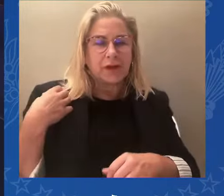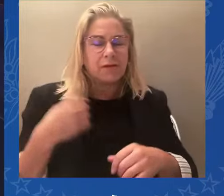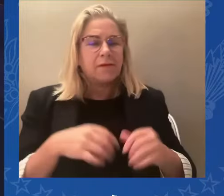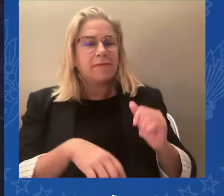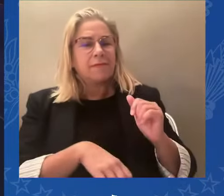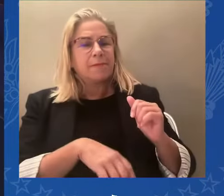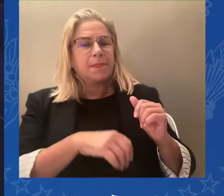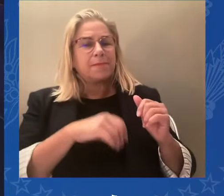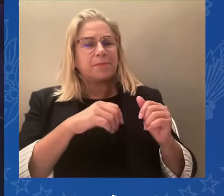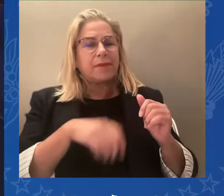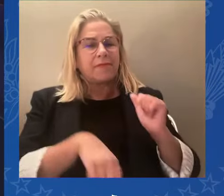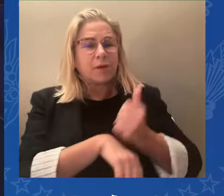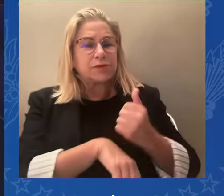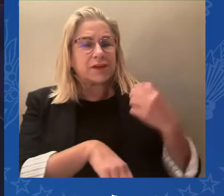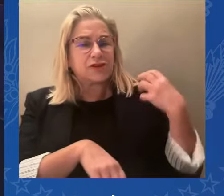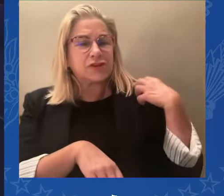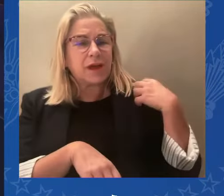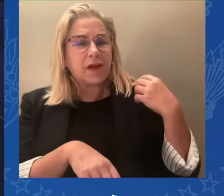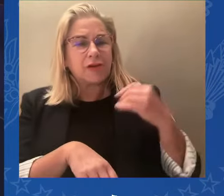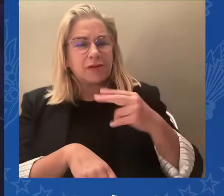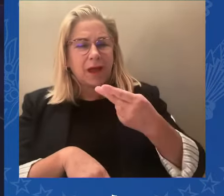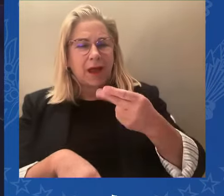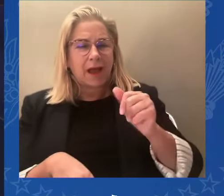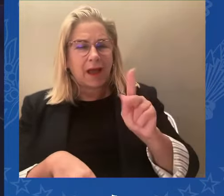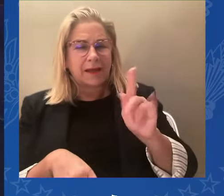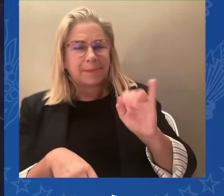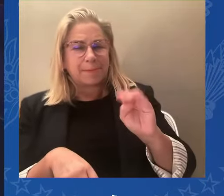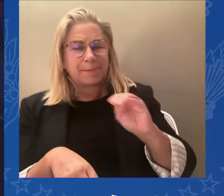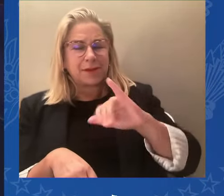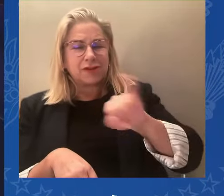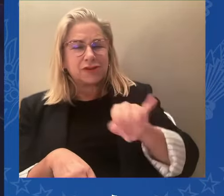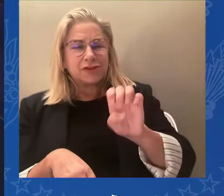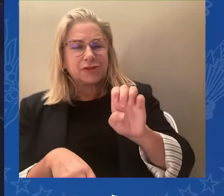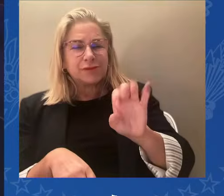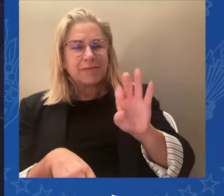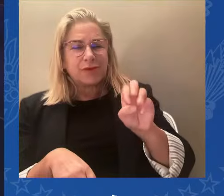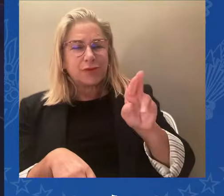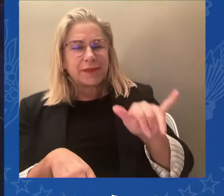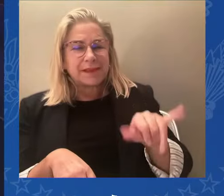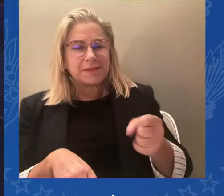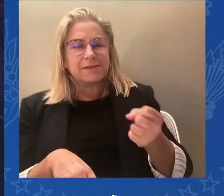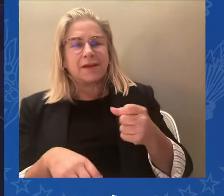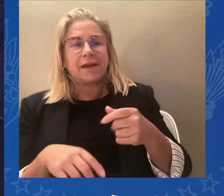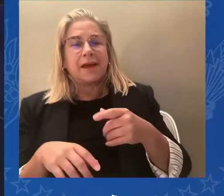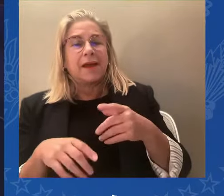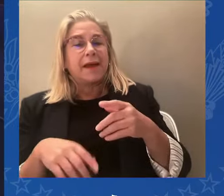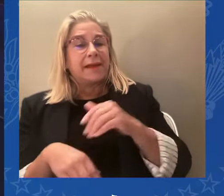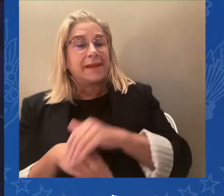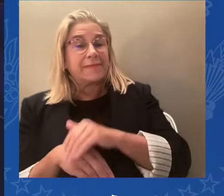Fantasia, Sherri Shepherd, Roy Wood, Jr. -- Roy has become a friend. He did the White House Correspondents’ Dinner together,